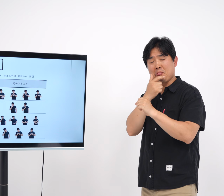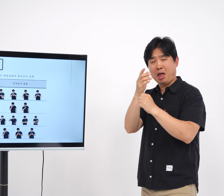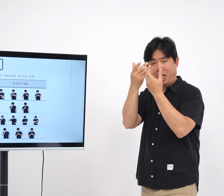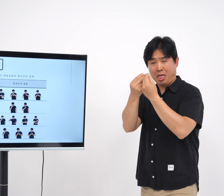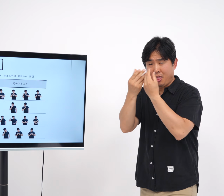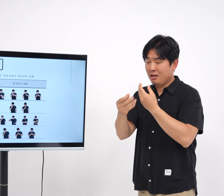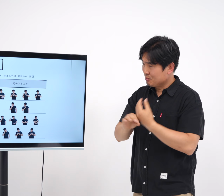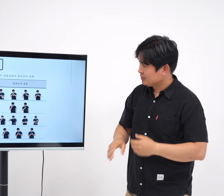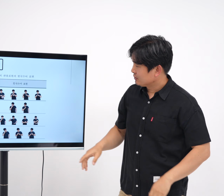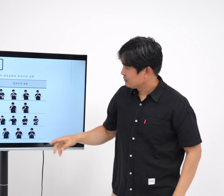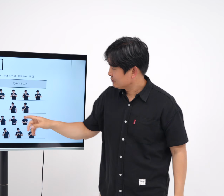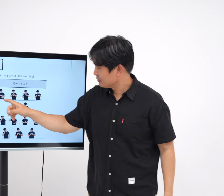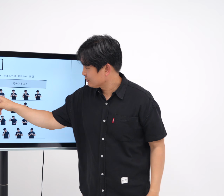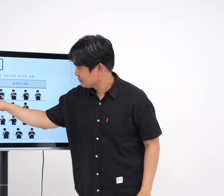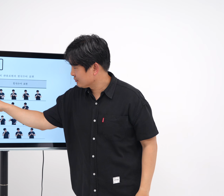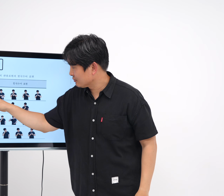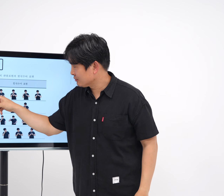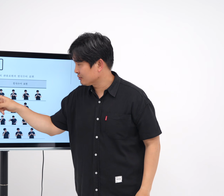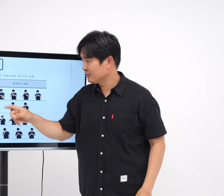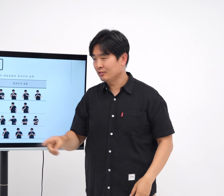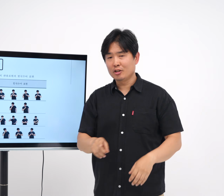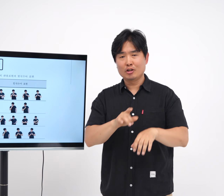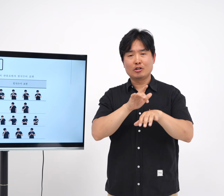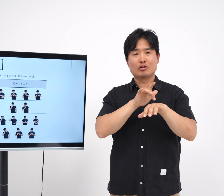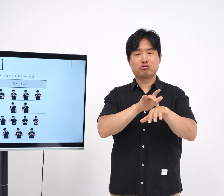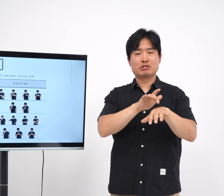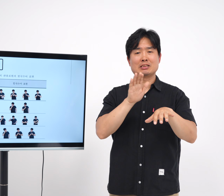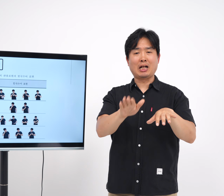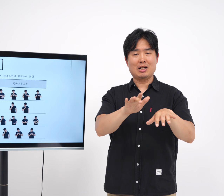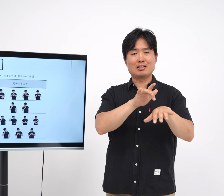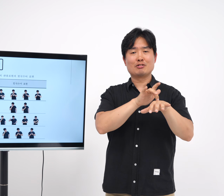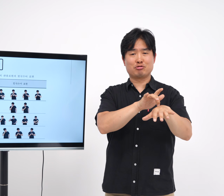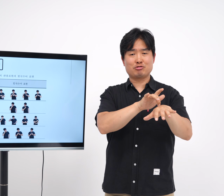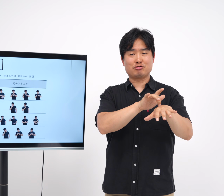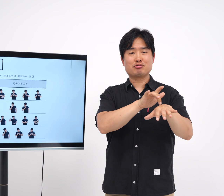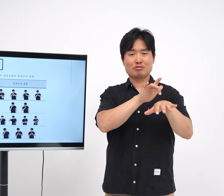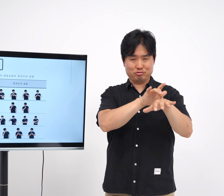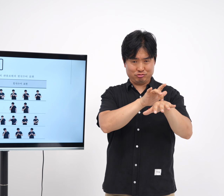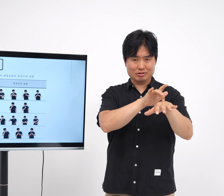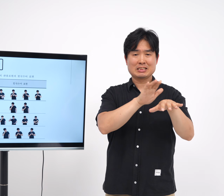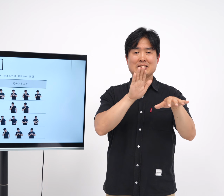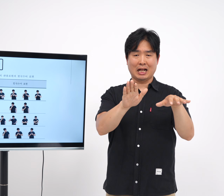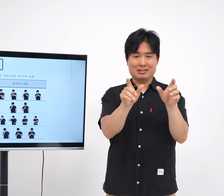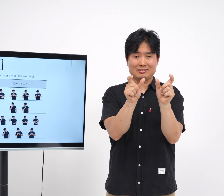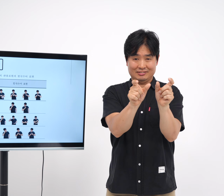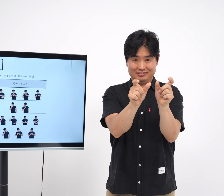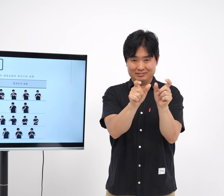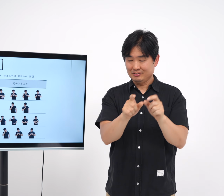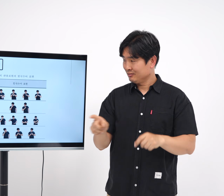if it is appropriate to call it an idiomatic sign word. Korean 'ghost + ~is'.